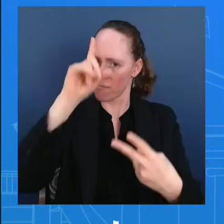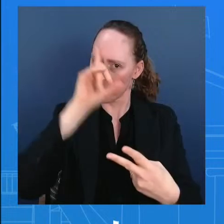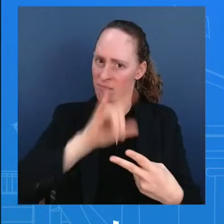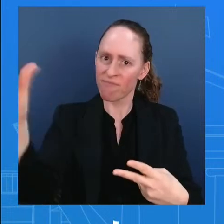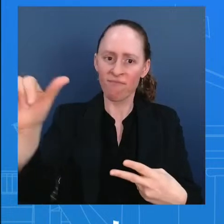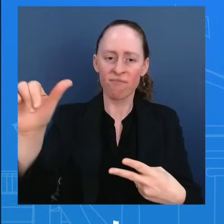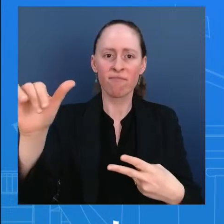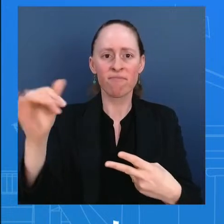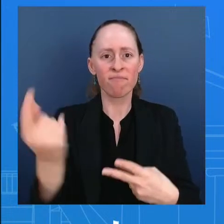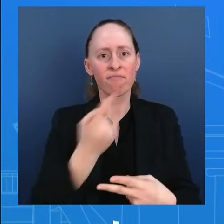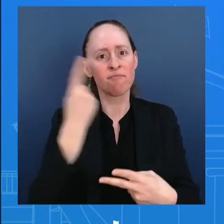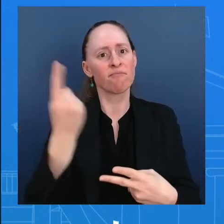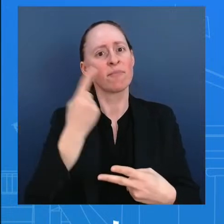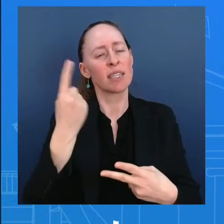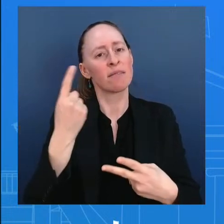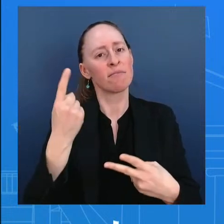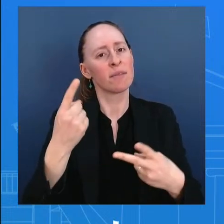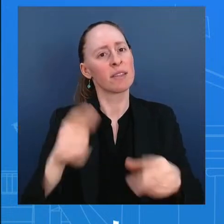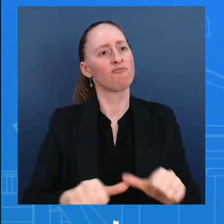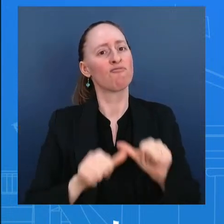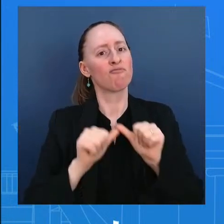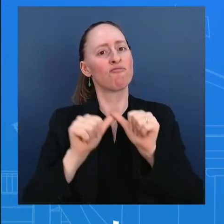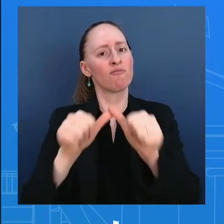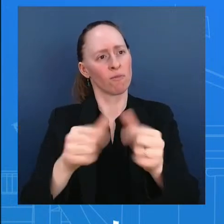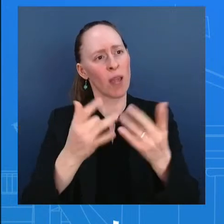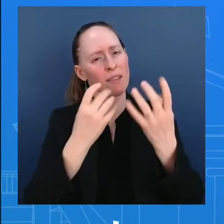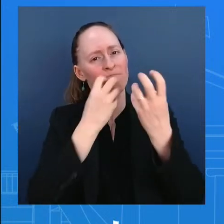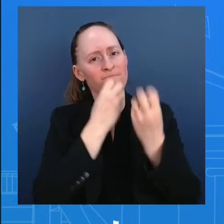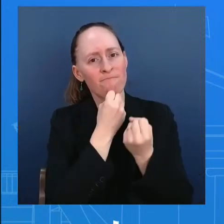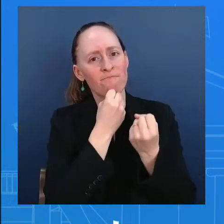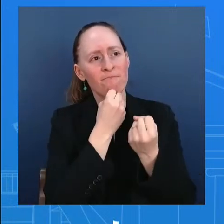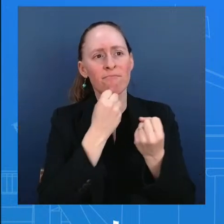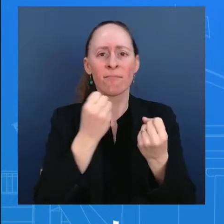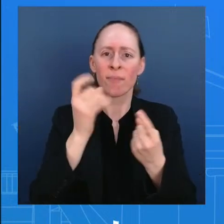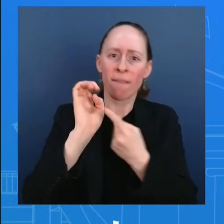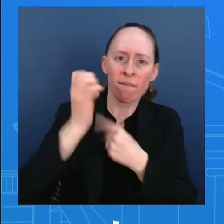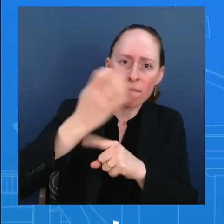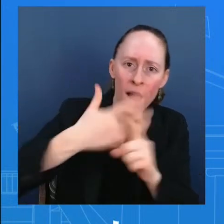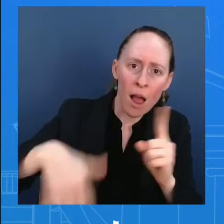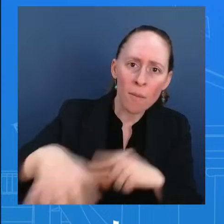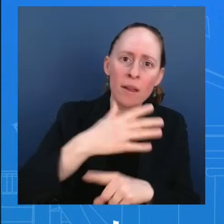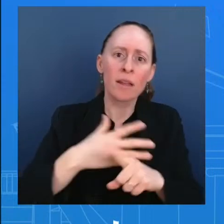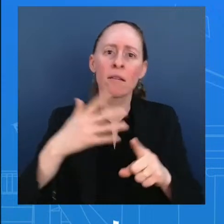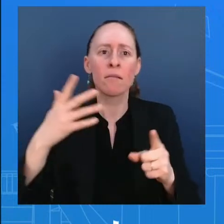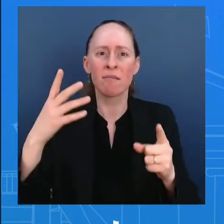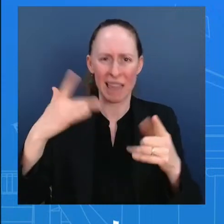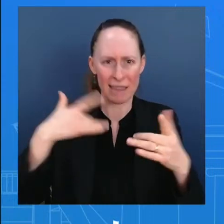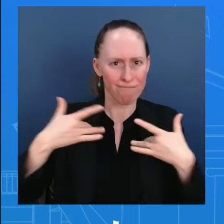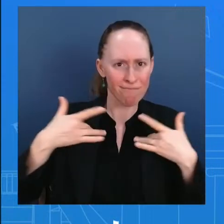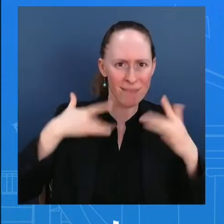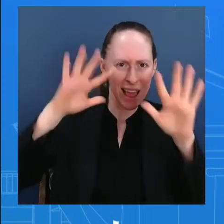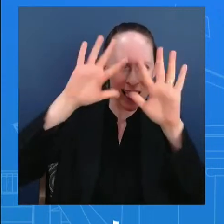our environment, that we can really focus on climate -- climate investment, climate change. I mean, there’s nothing new there.